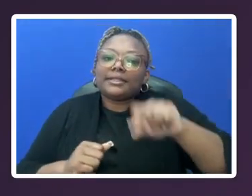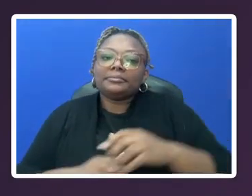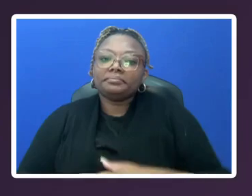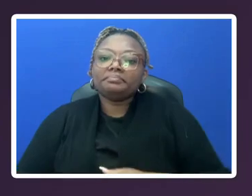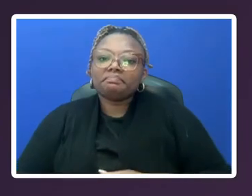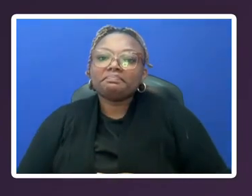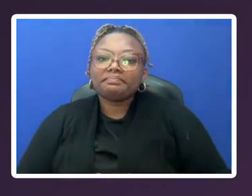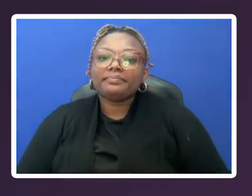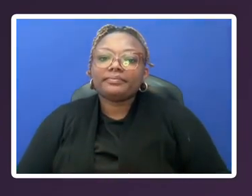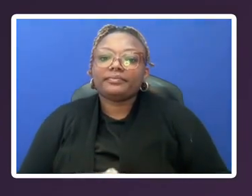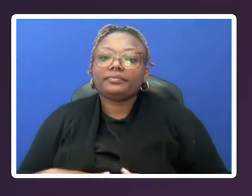Renee Gokey: Yeah. That was really great.